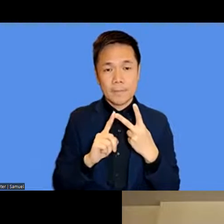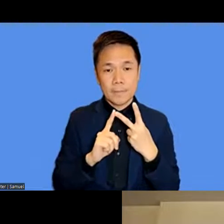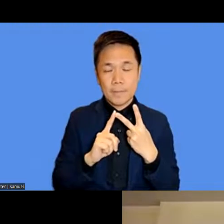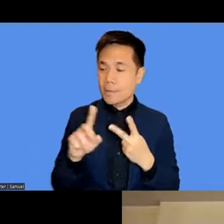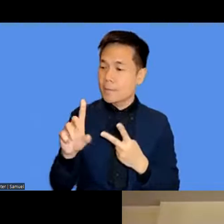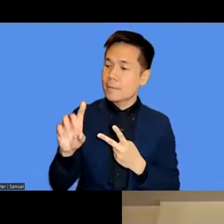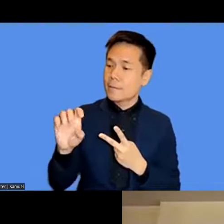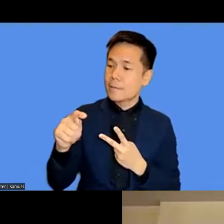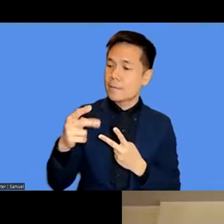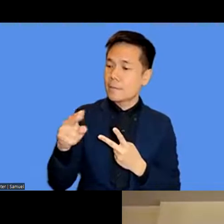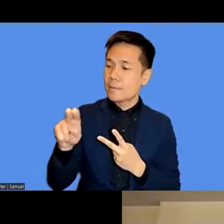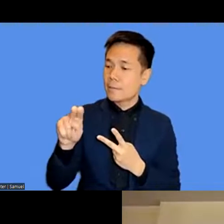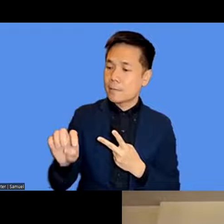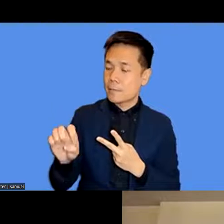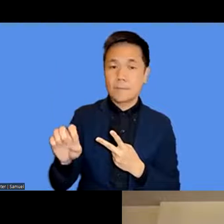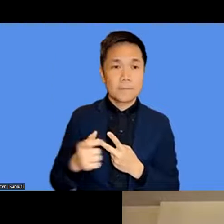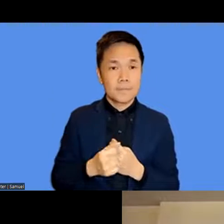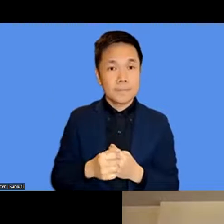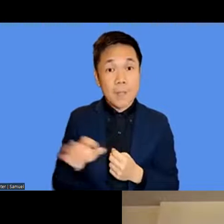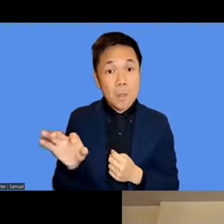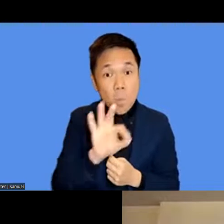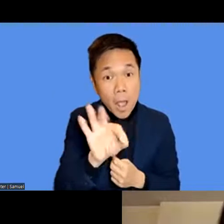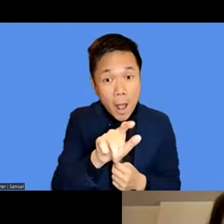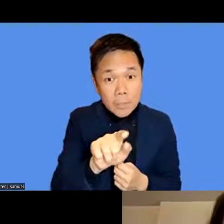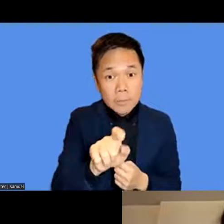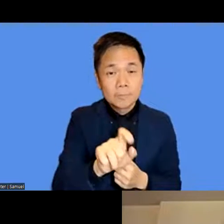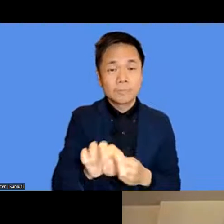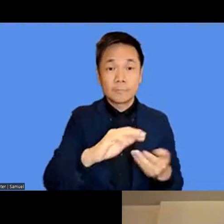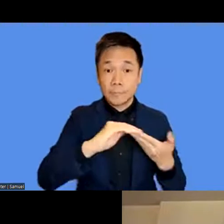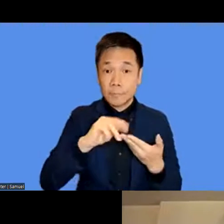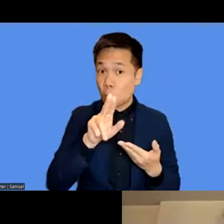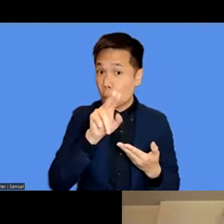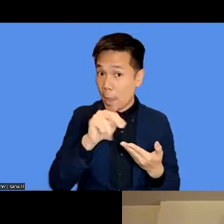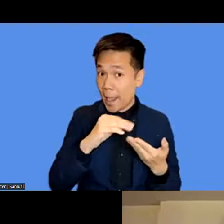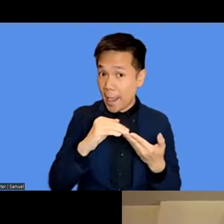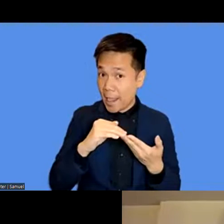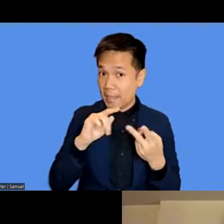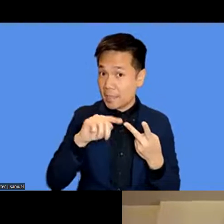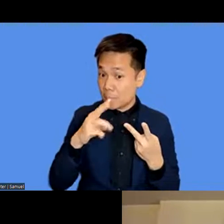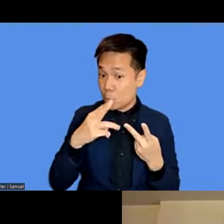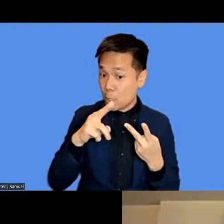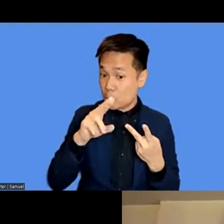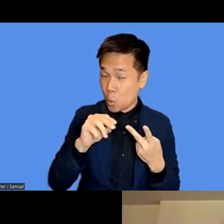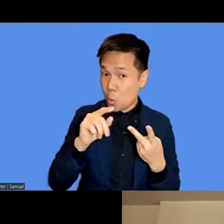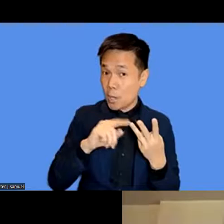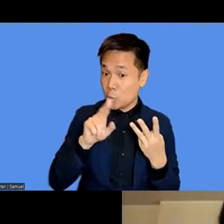Will you involve the relevant UN agencies and entities such as the WHO and the UNF PA.